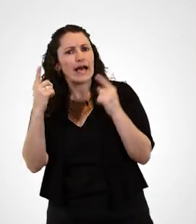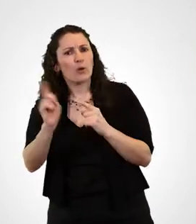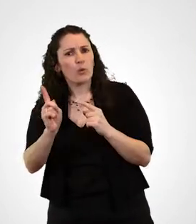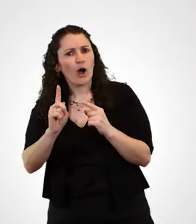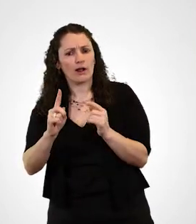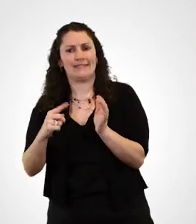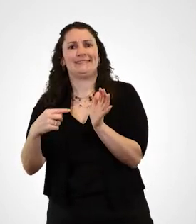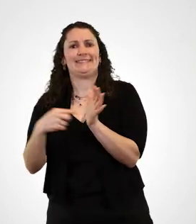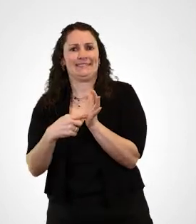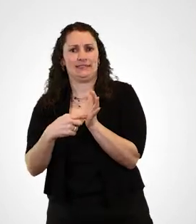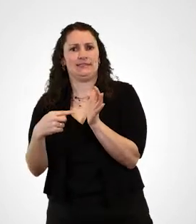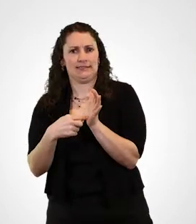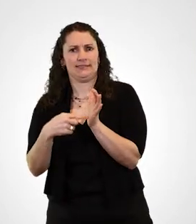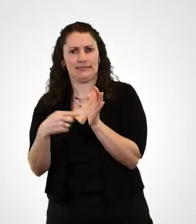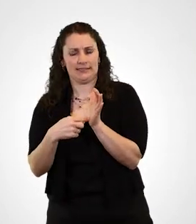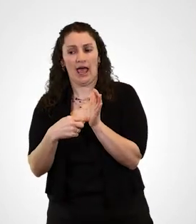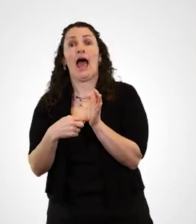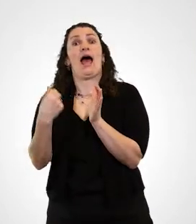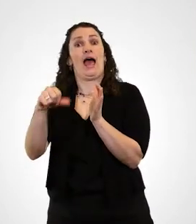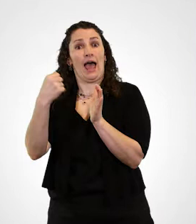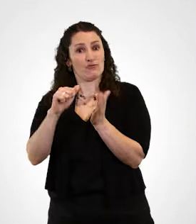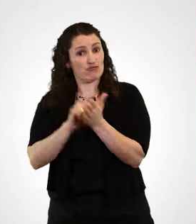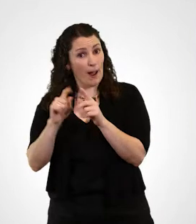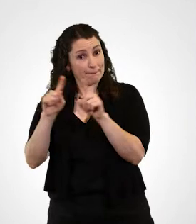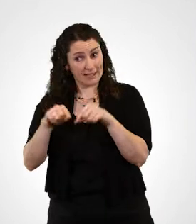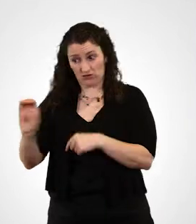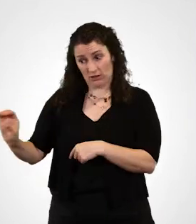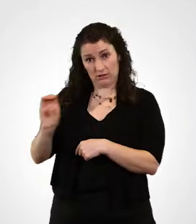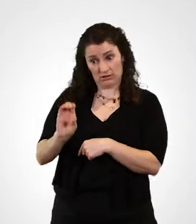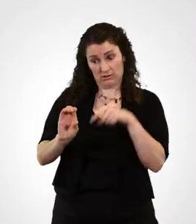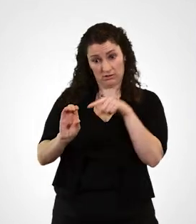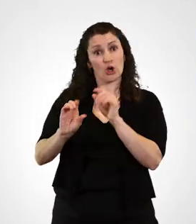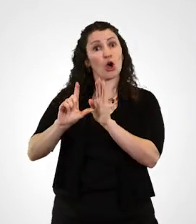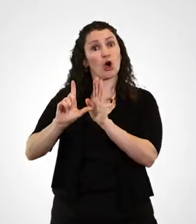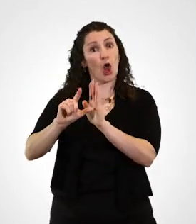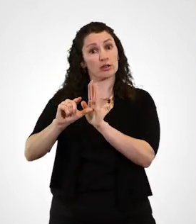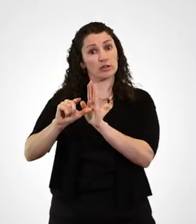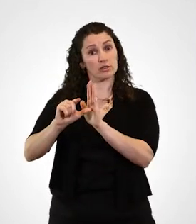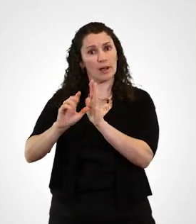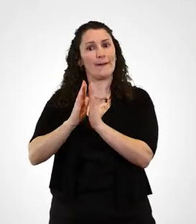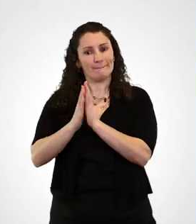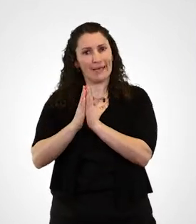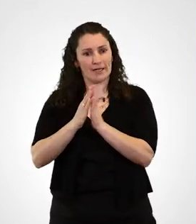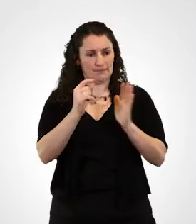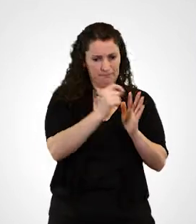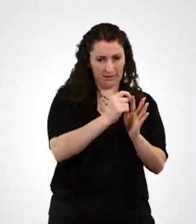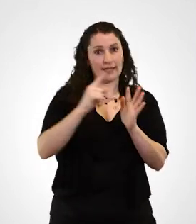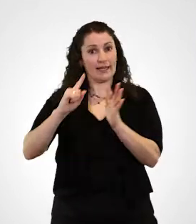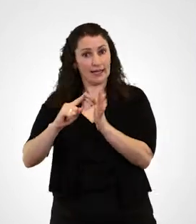so then you place the clock that represents the "t" in order in the way that the children would sound out the word Pete.